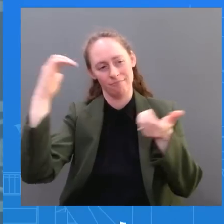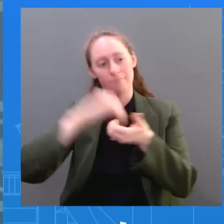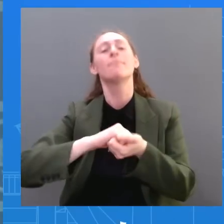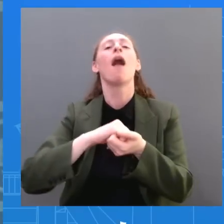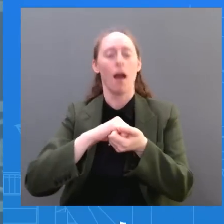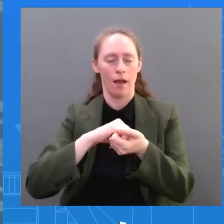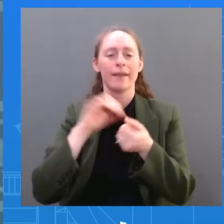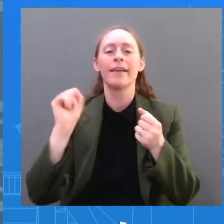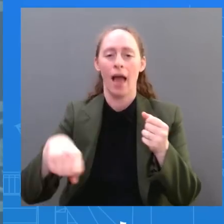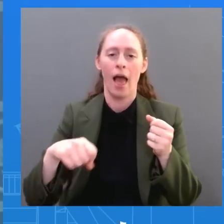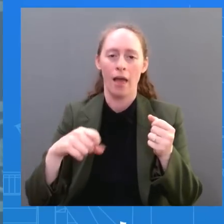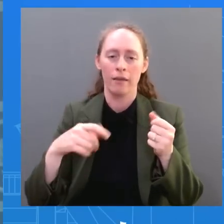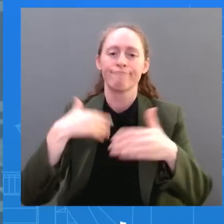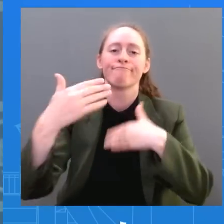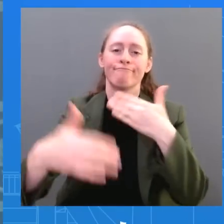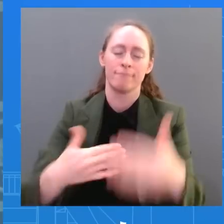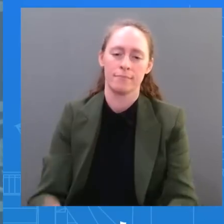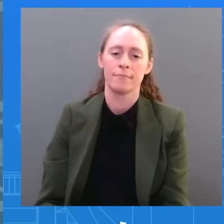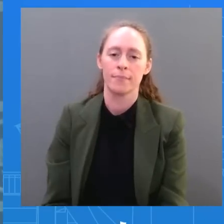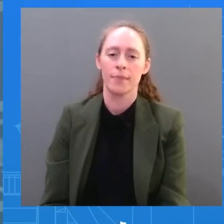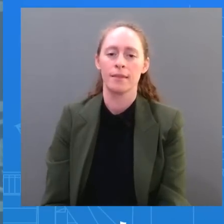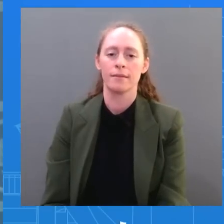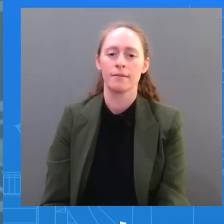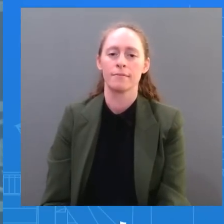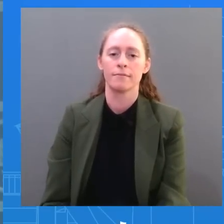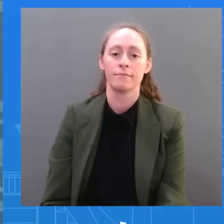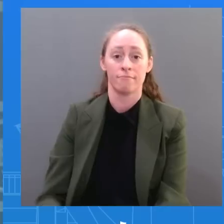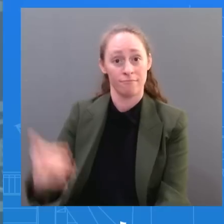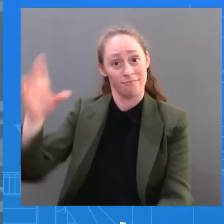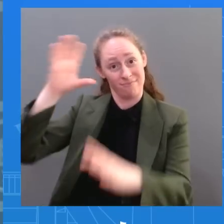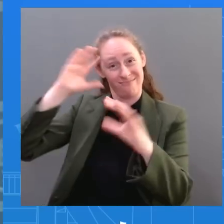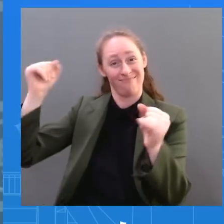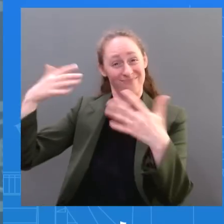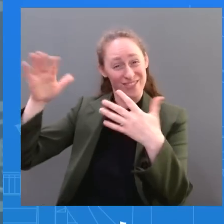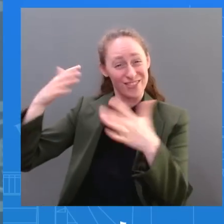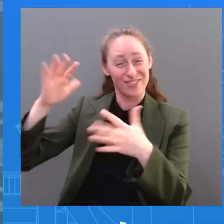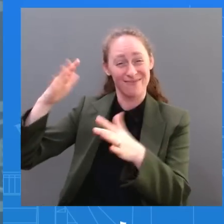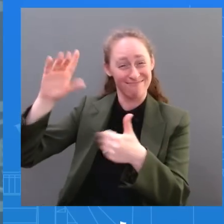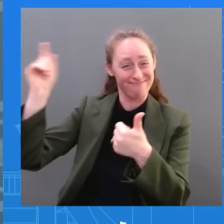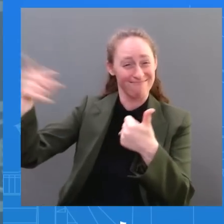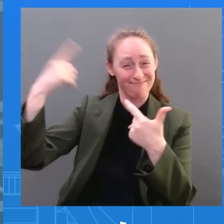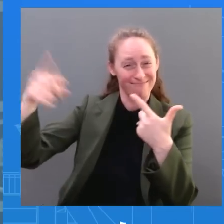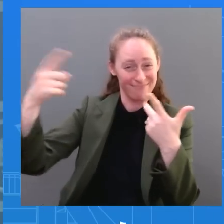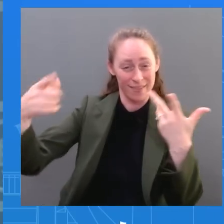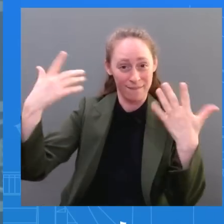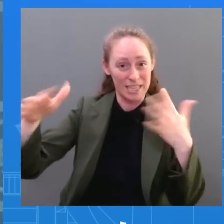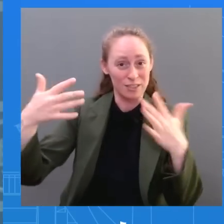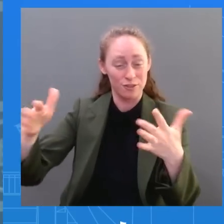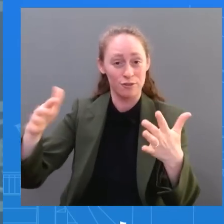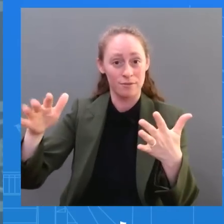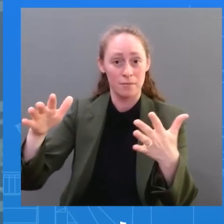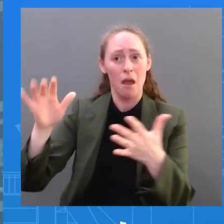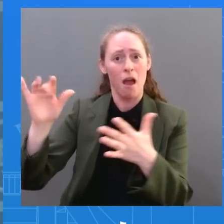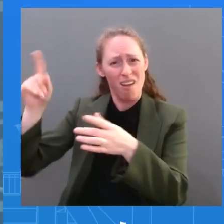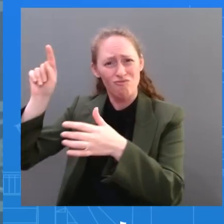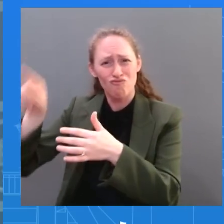his executive authority, which matters here because we know those -- those who want to ban all abortions, ne- --